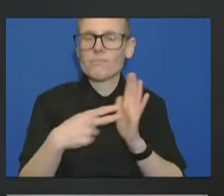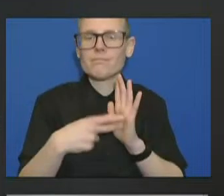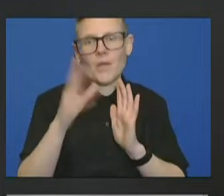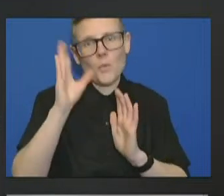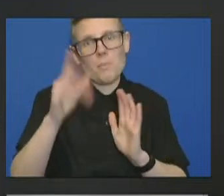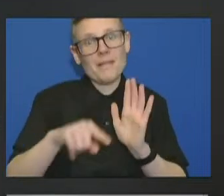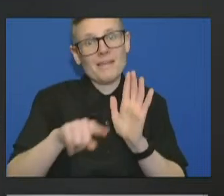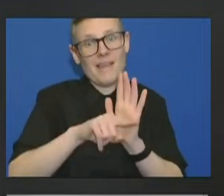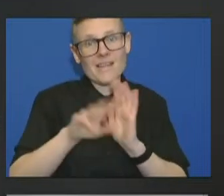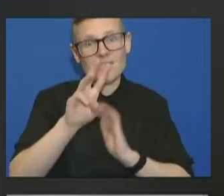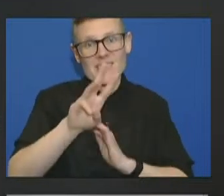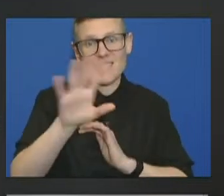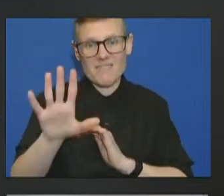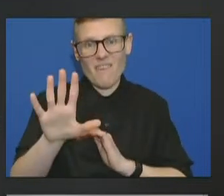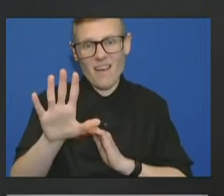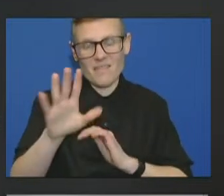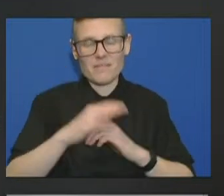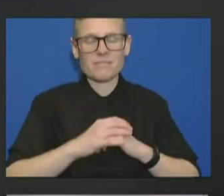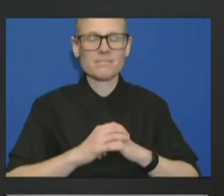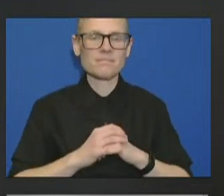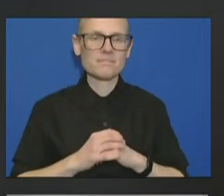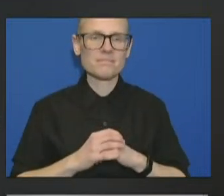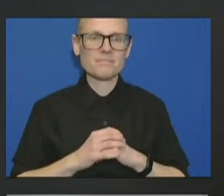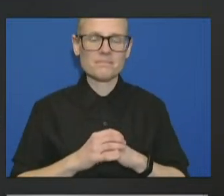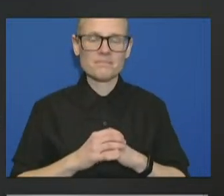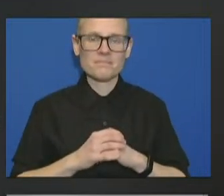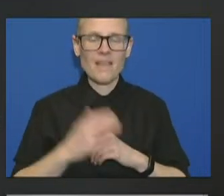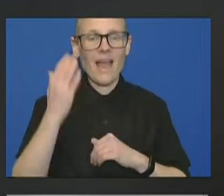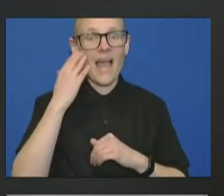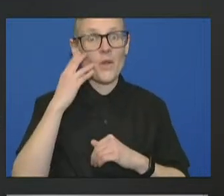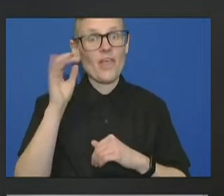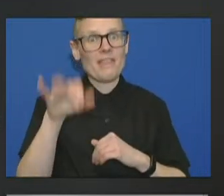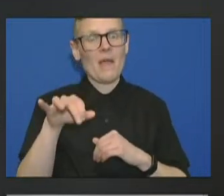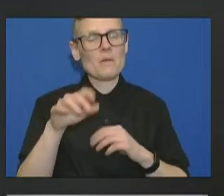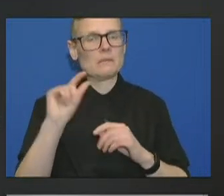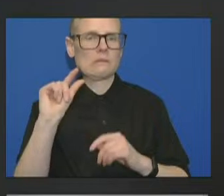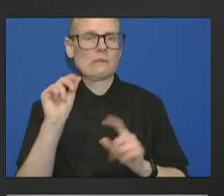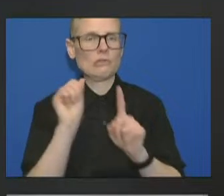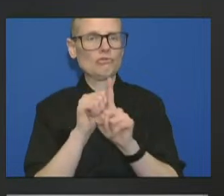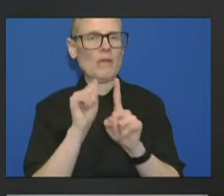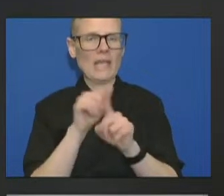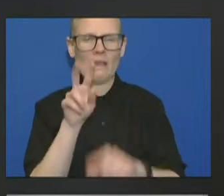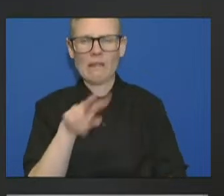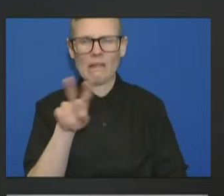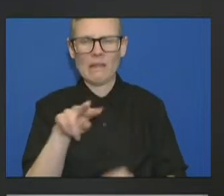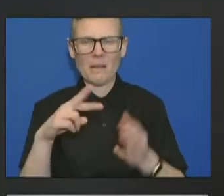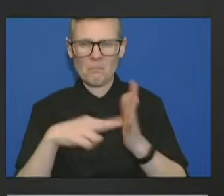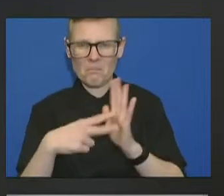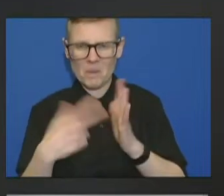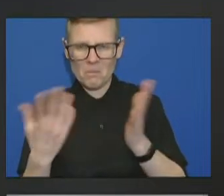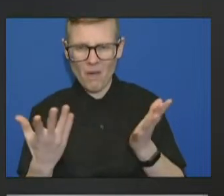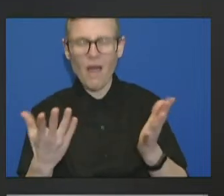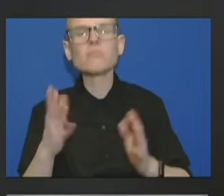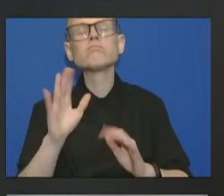making it $10 million less in that hole. So it's still -65 million that we've got to close